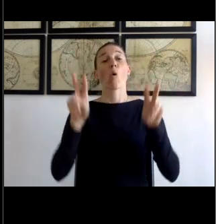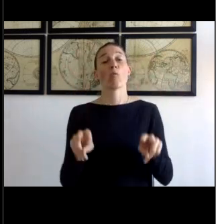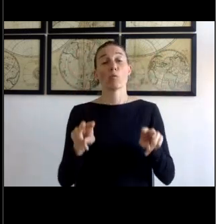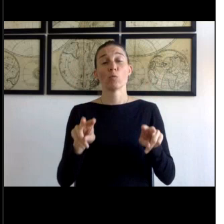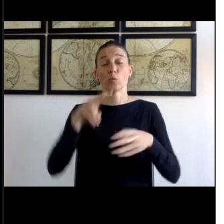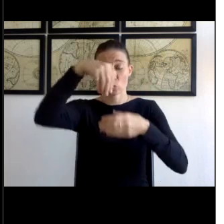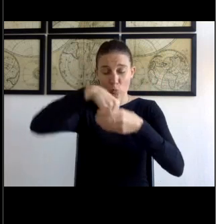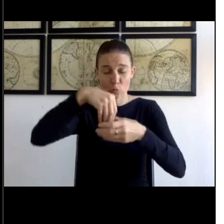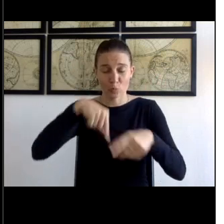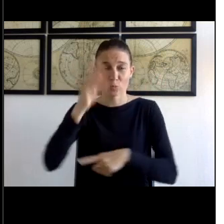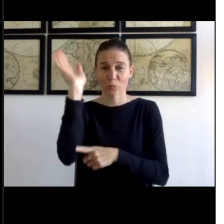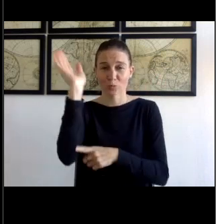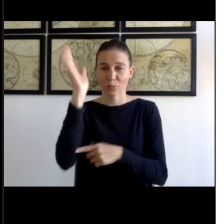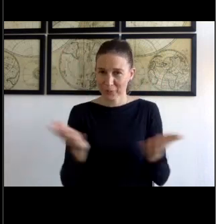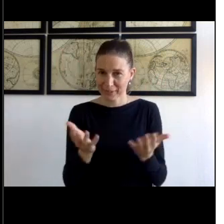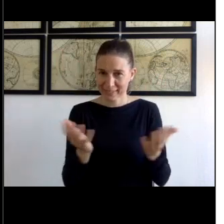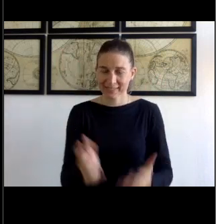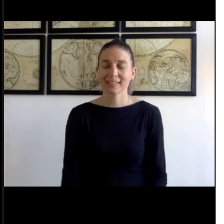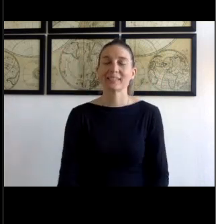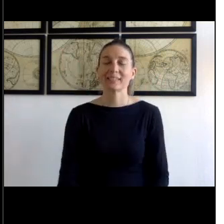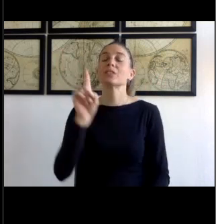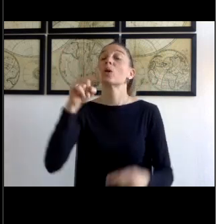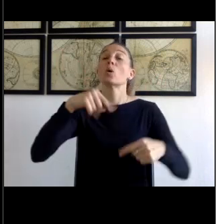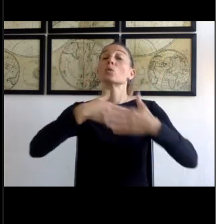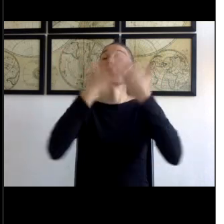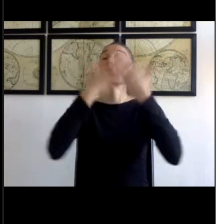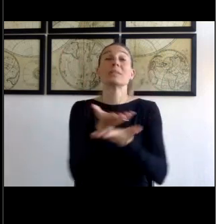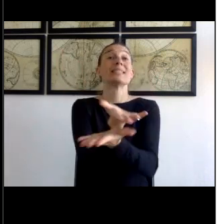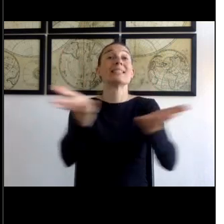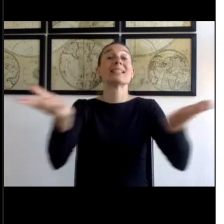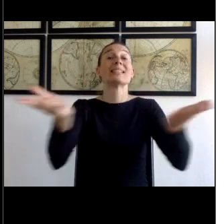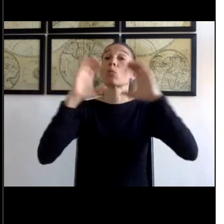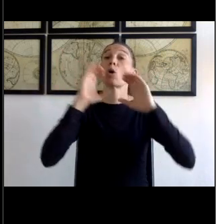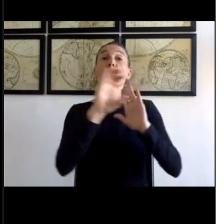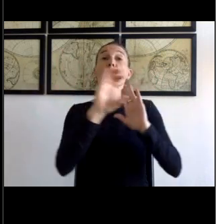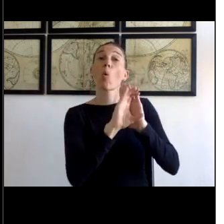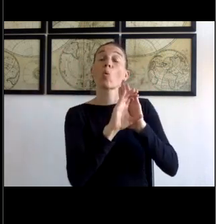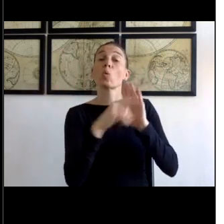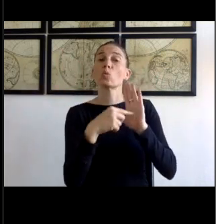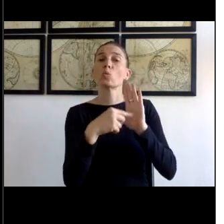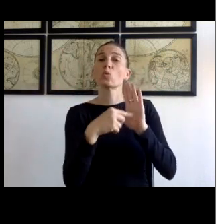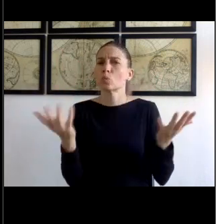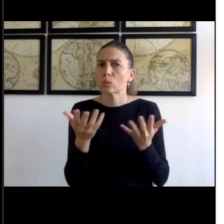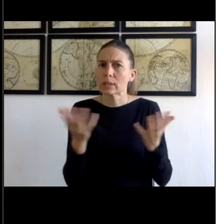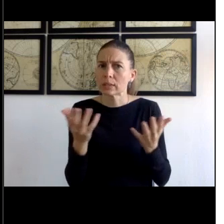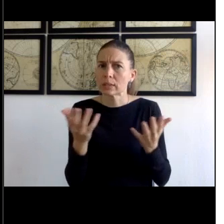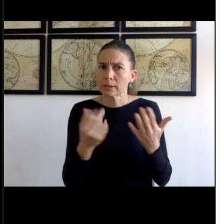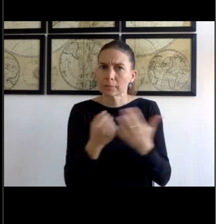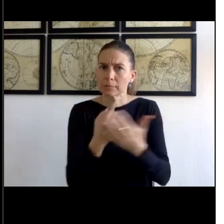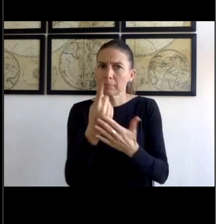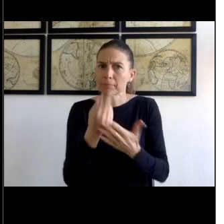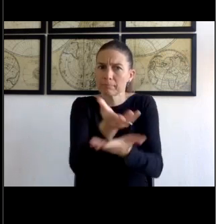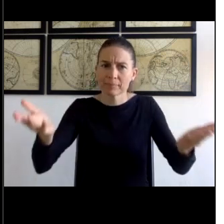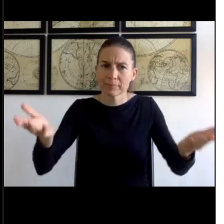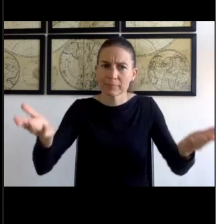of the current status of the Communications Code which for short we'll just say the Code because it's a long name.